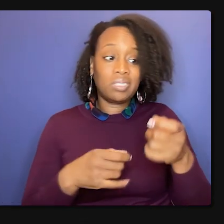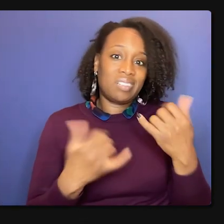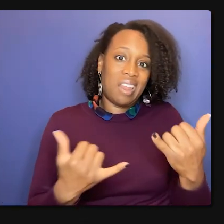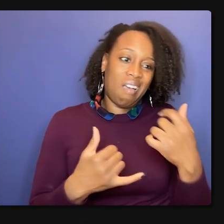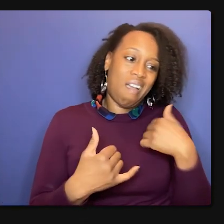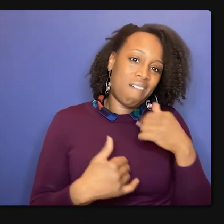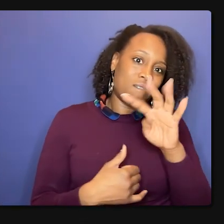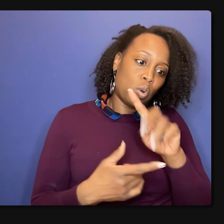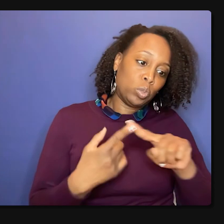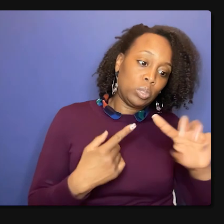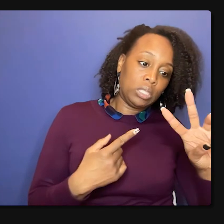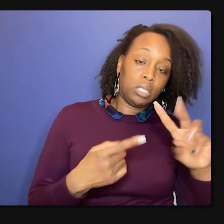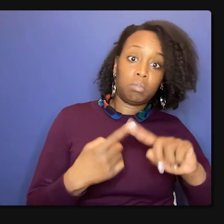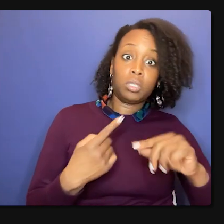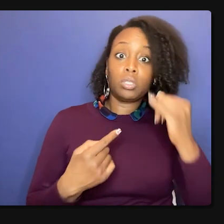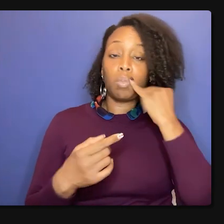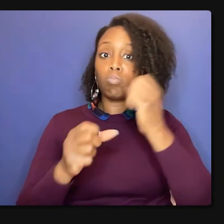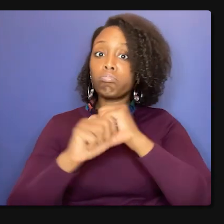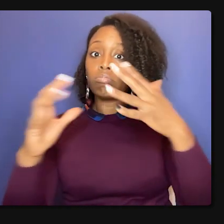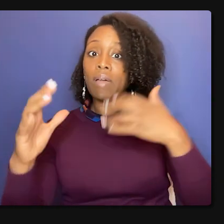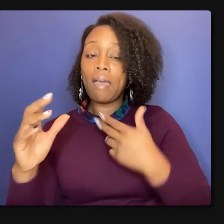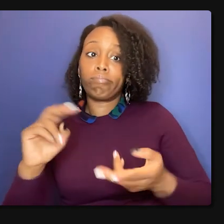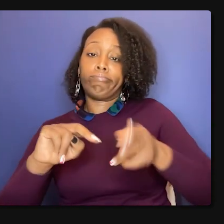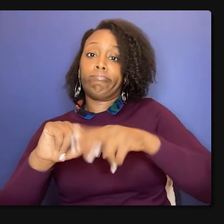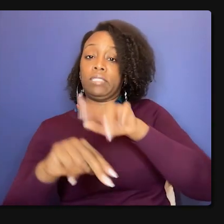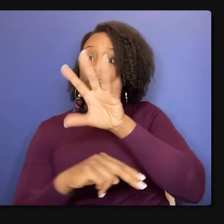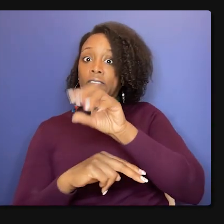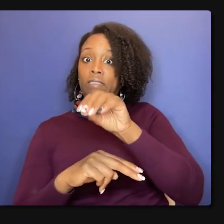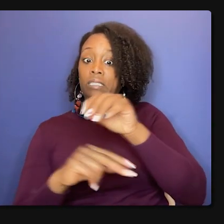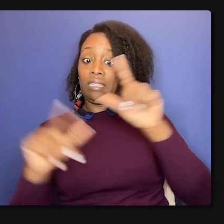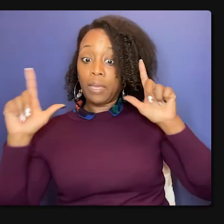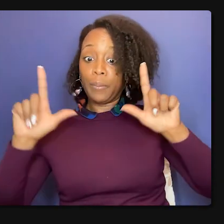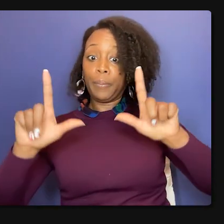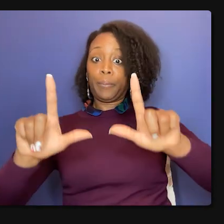instead of just four to six consoles that that could come in very handy.